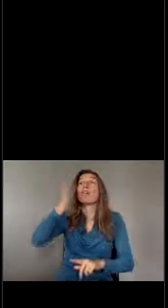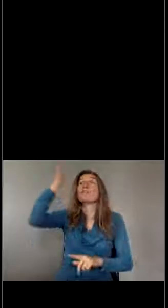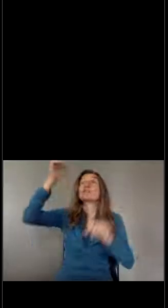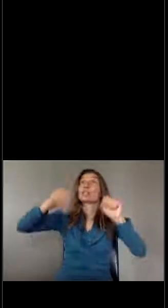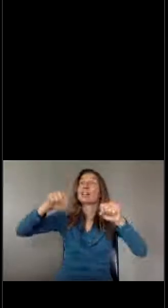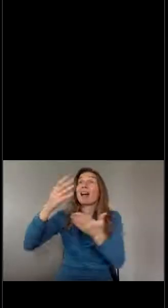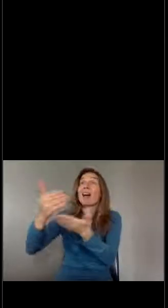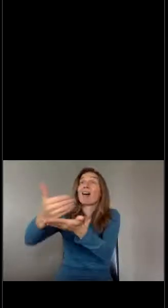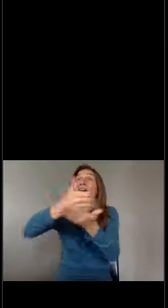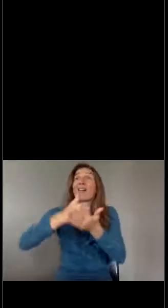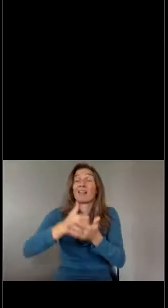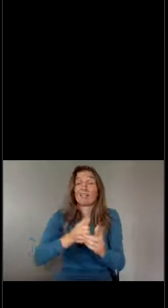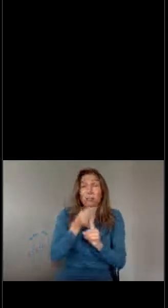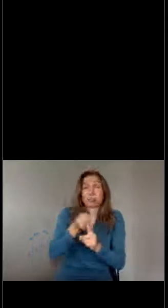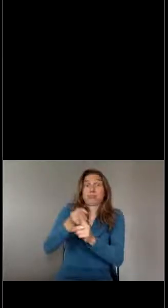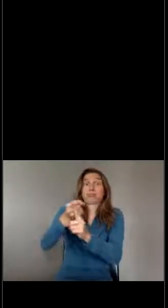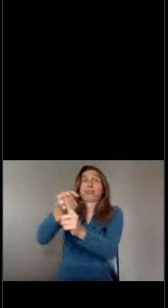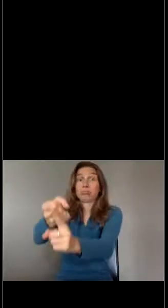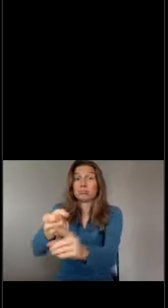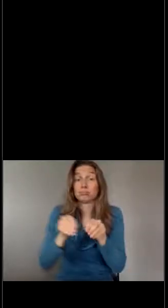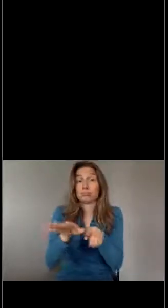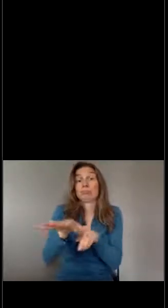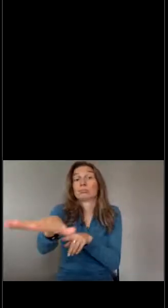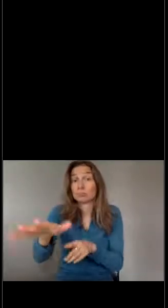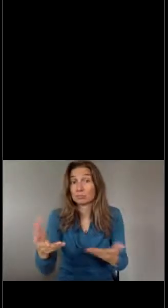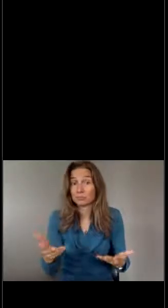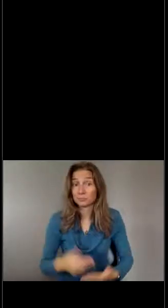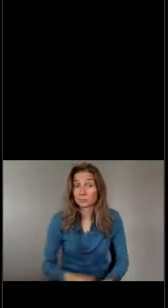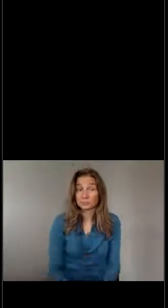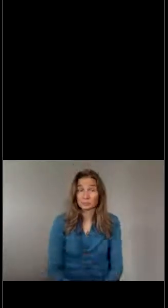Both direct and indirect costs cause financial strain for families